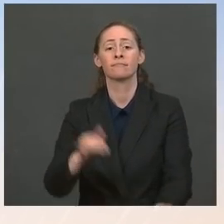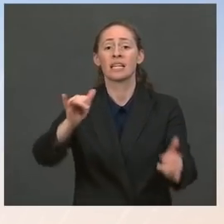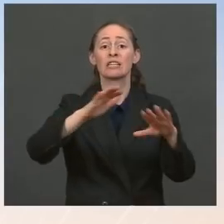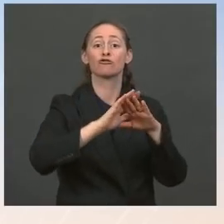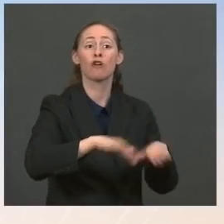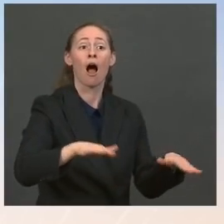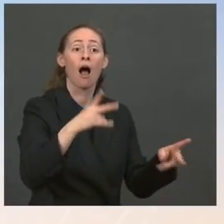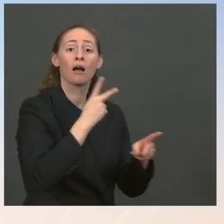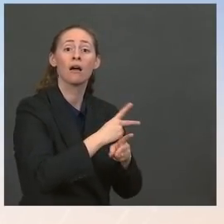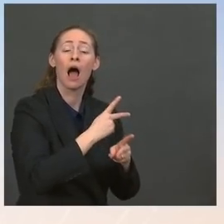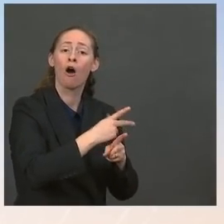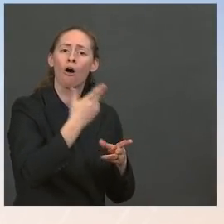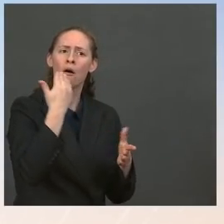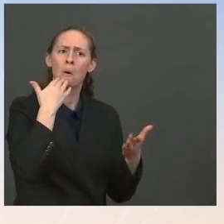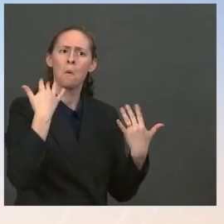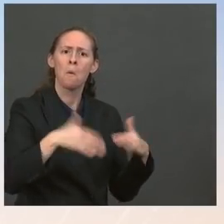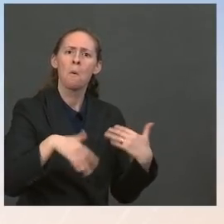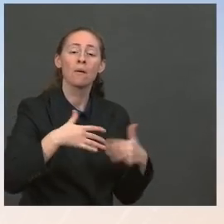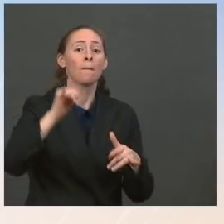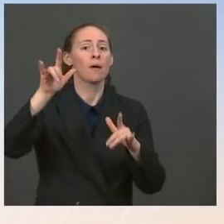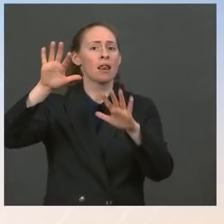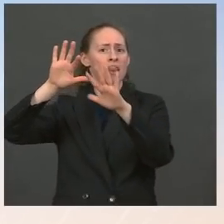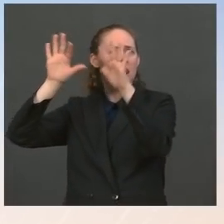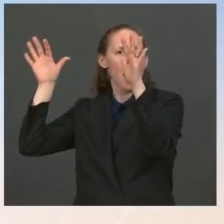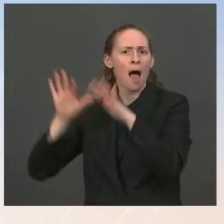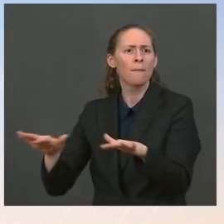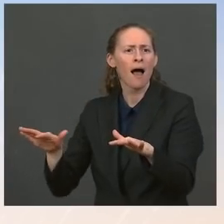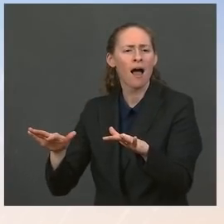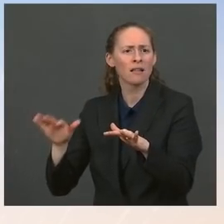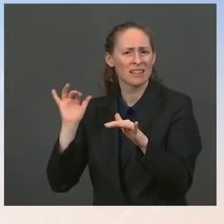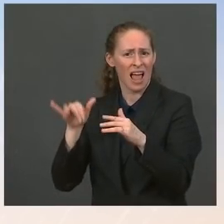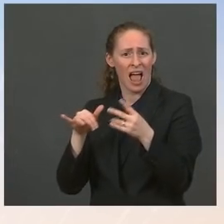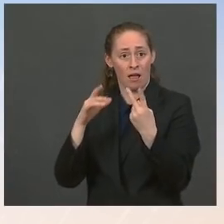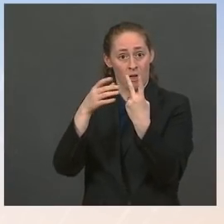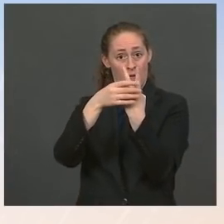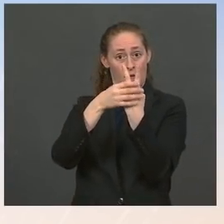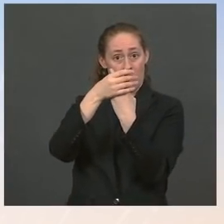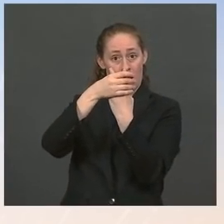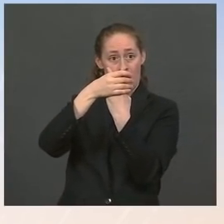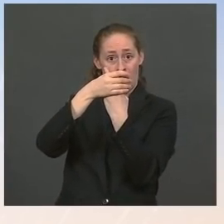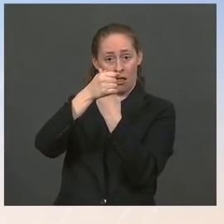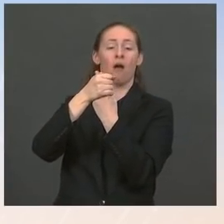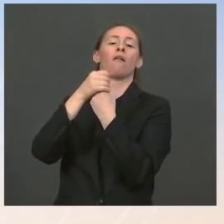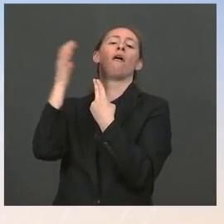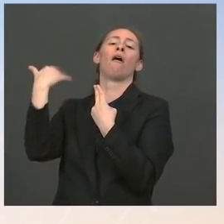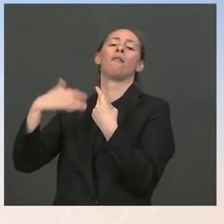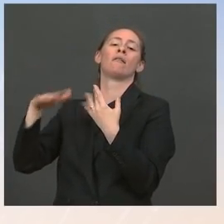climate change. Right? When you put those two bills together, it's historical in the way that's going to get us to where